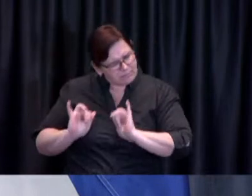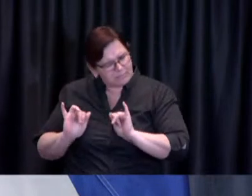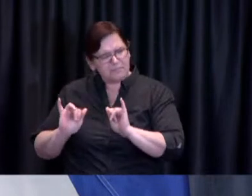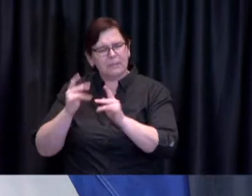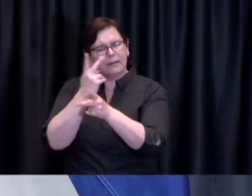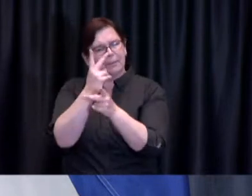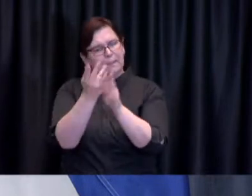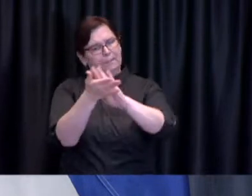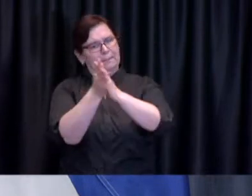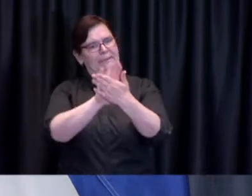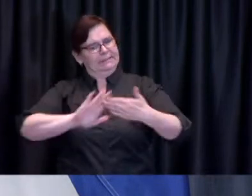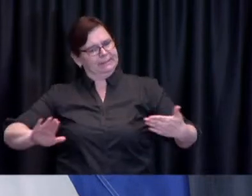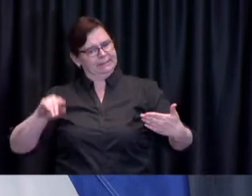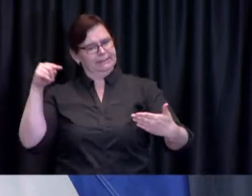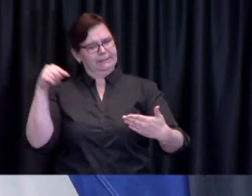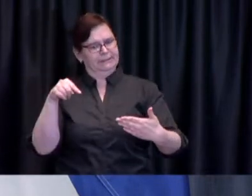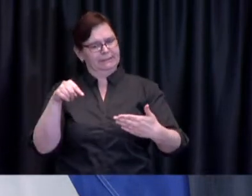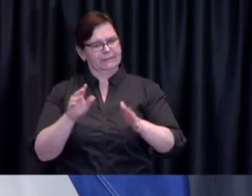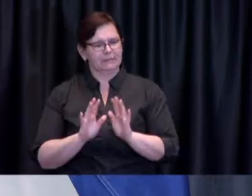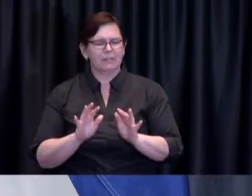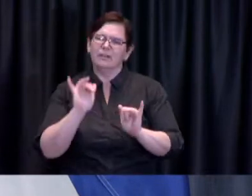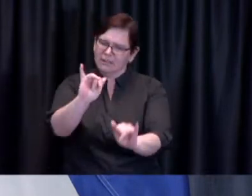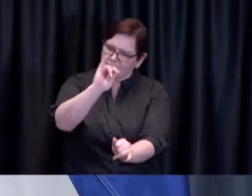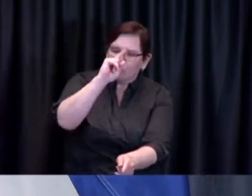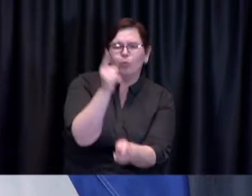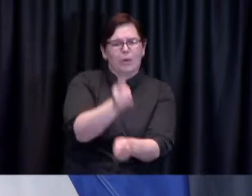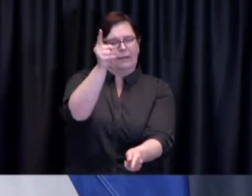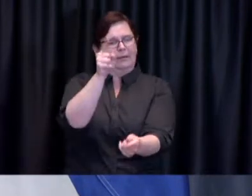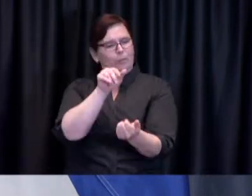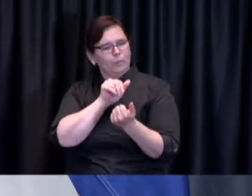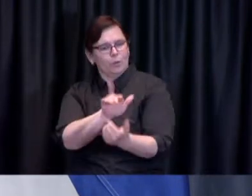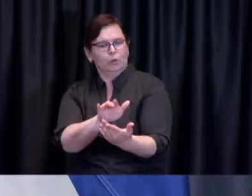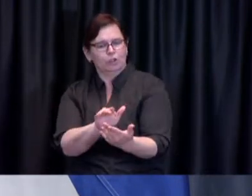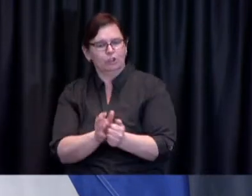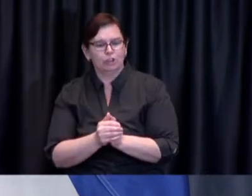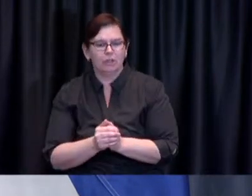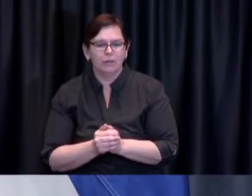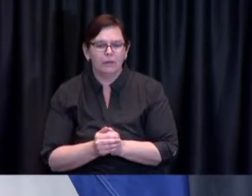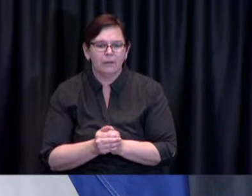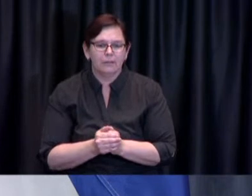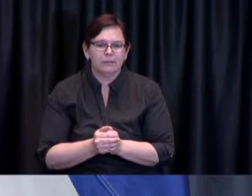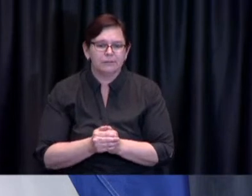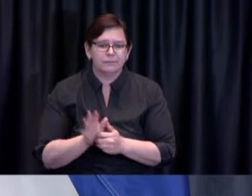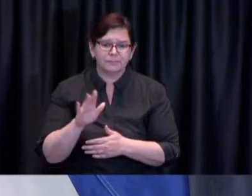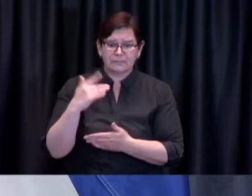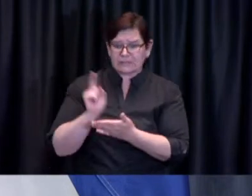way it should be that is by and large the way it was last weekend thousands of people demonstrating